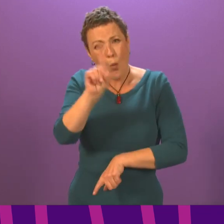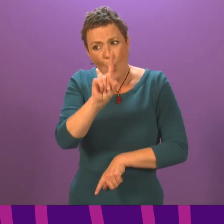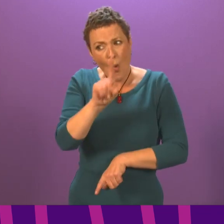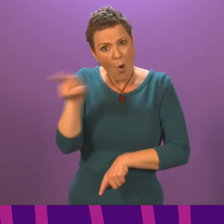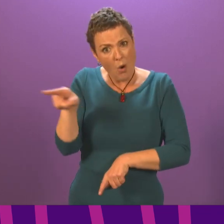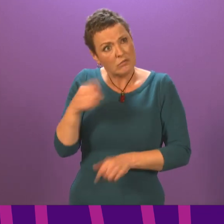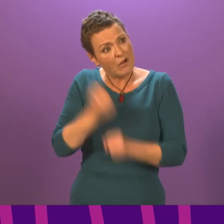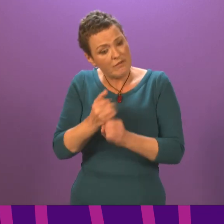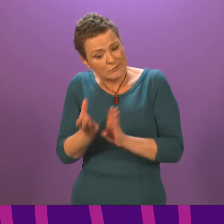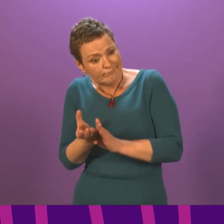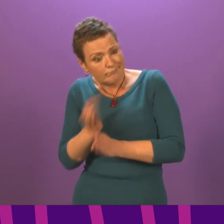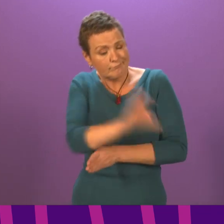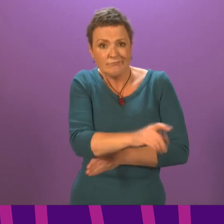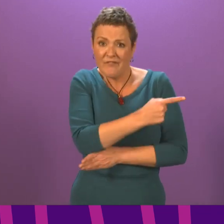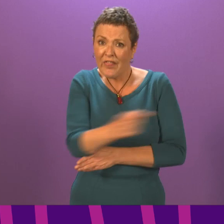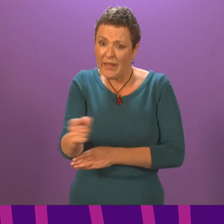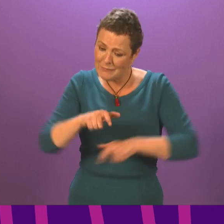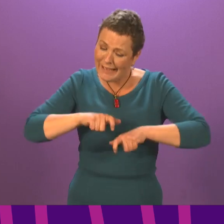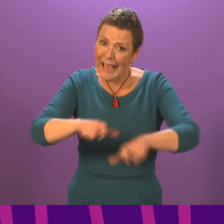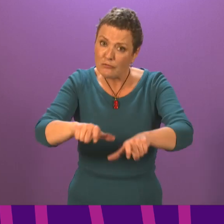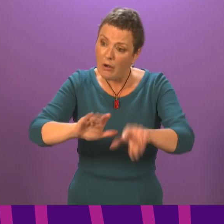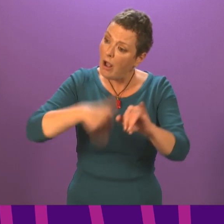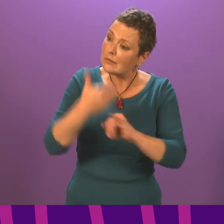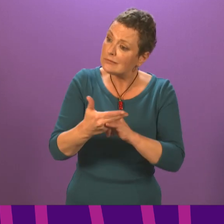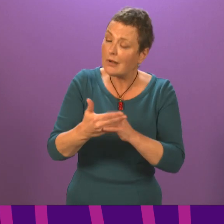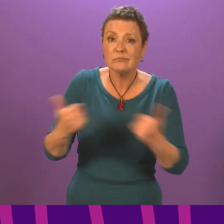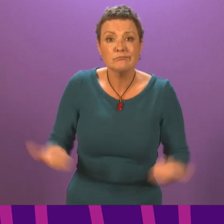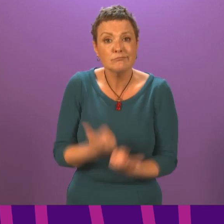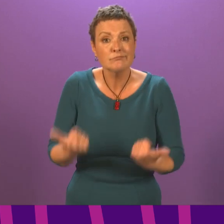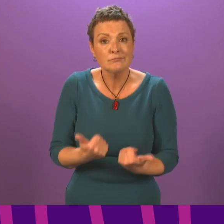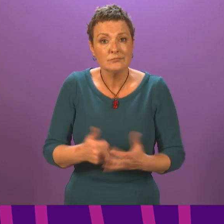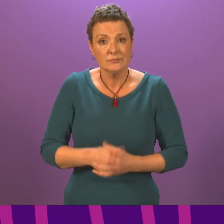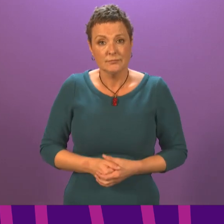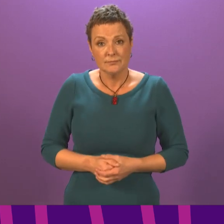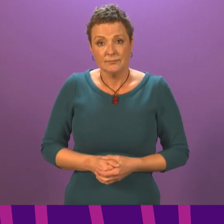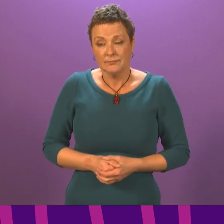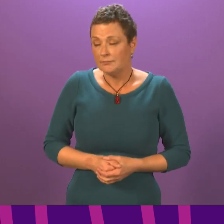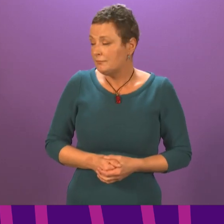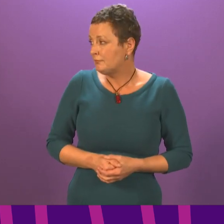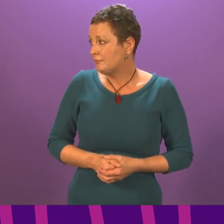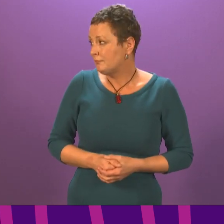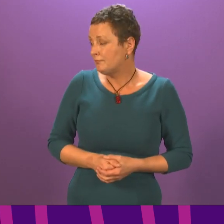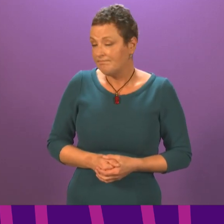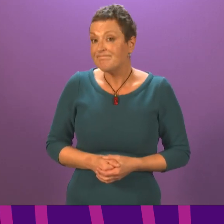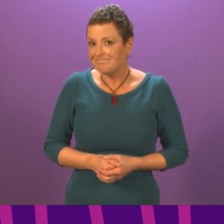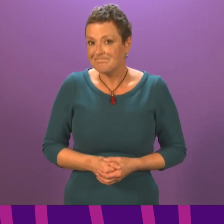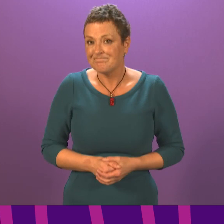recovery is not lost for ever? The First Minister: We recognise that changes in demand for childcare